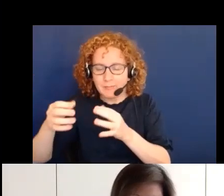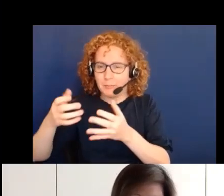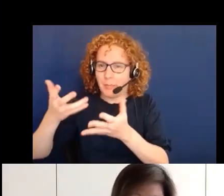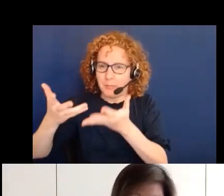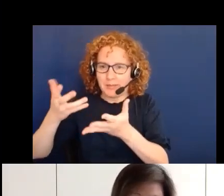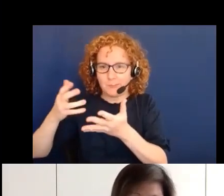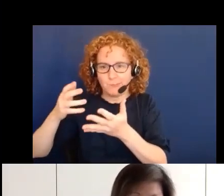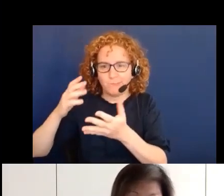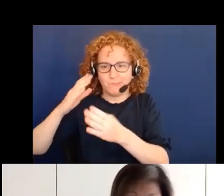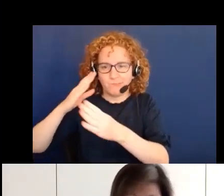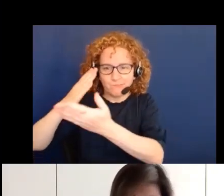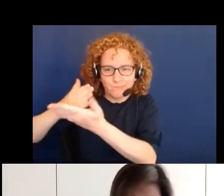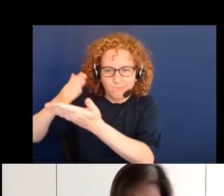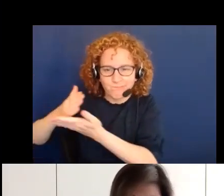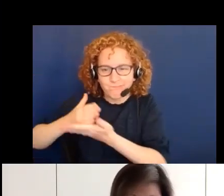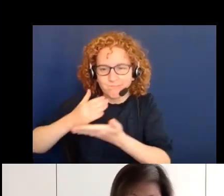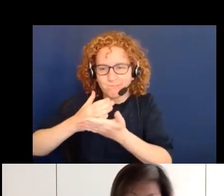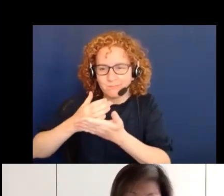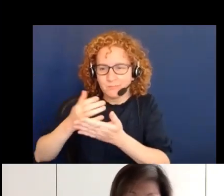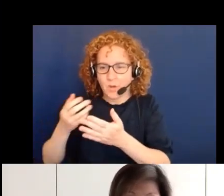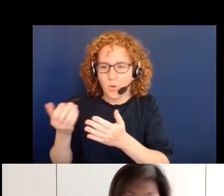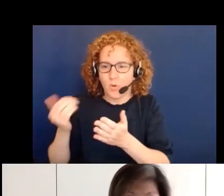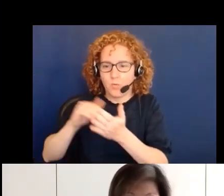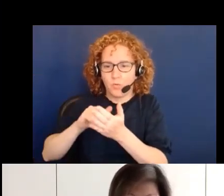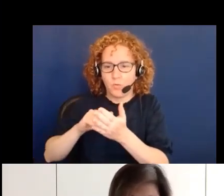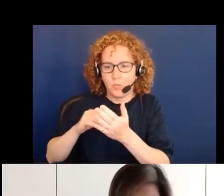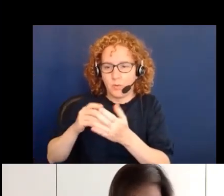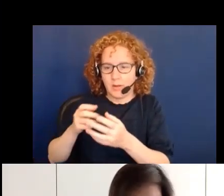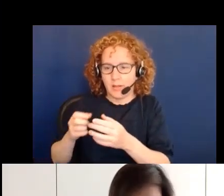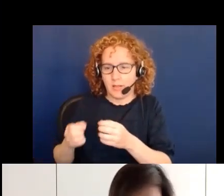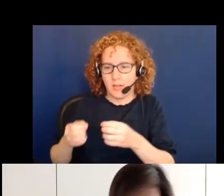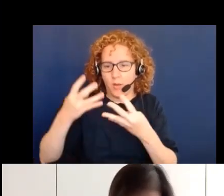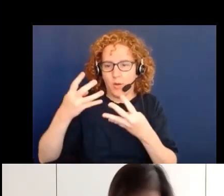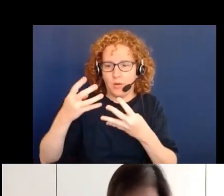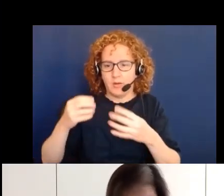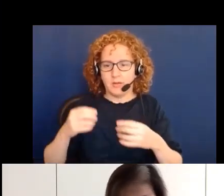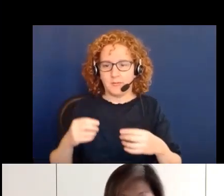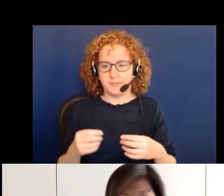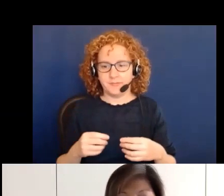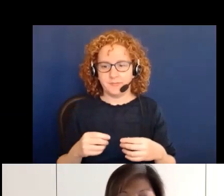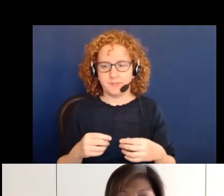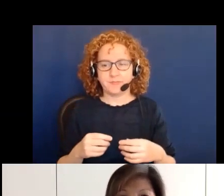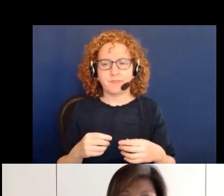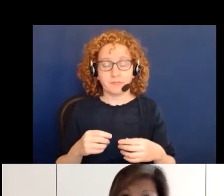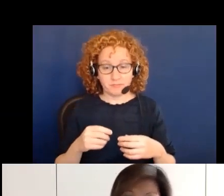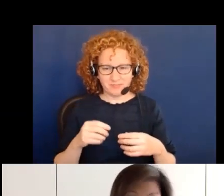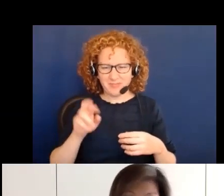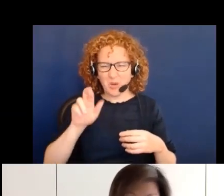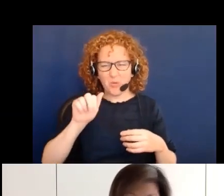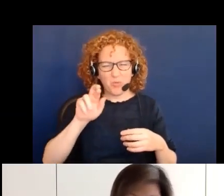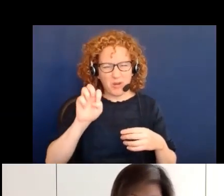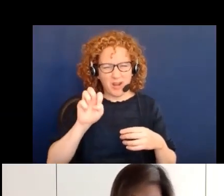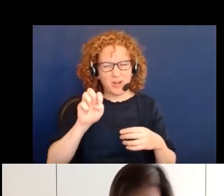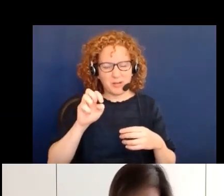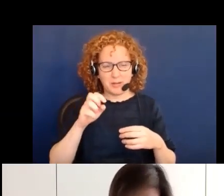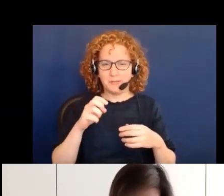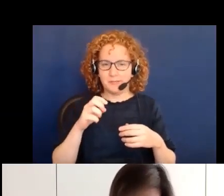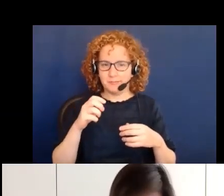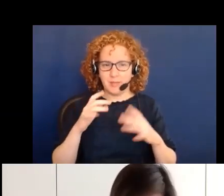need to reload and in rare in the rare case that the technology goddess is not on our side today